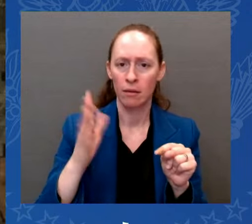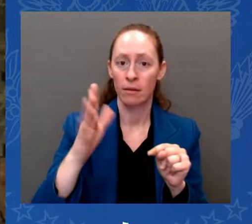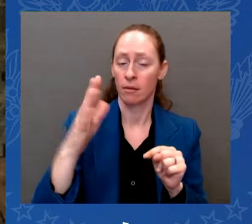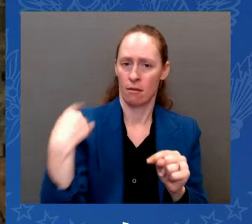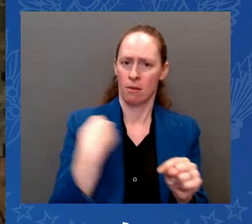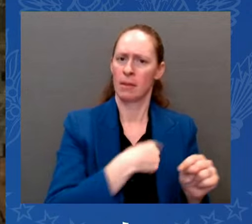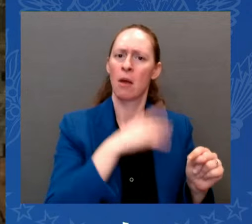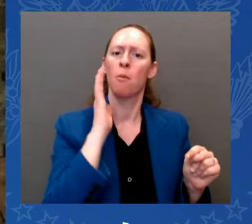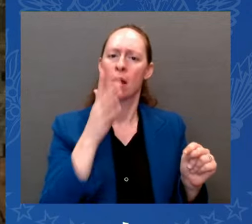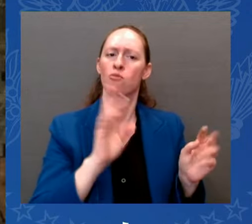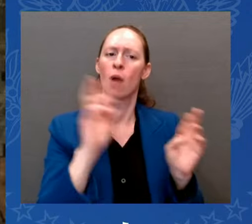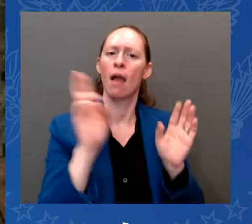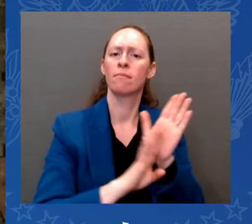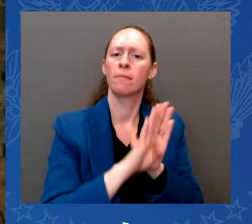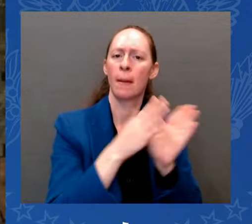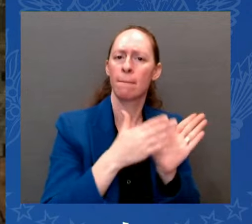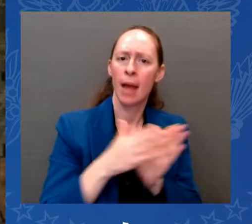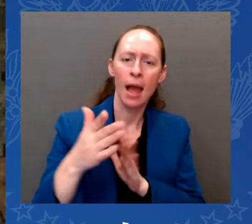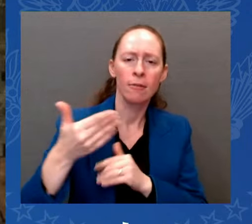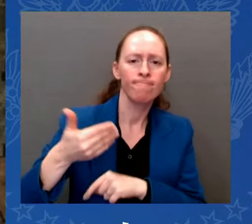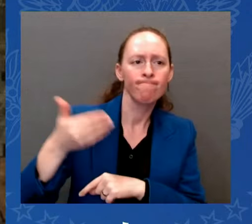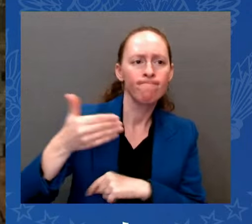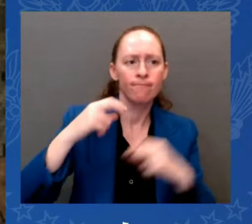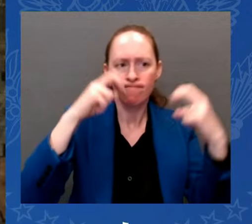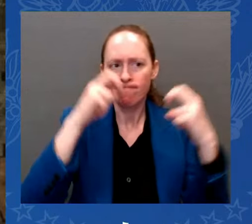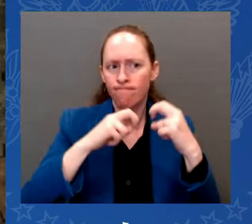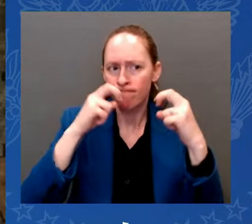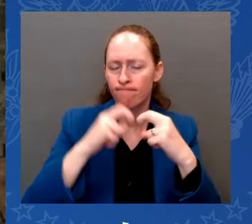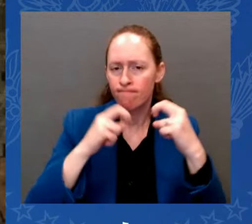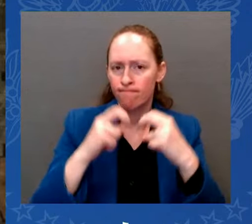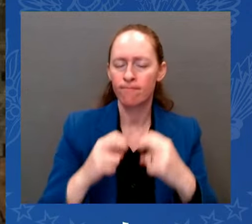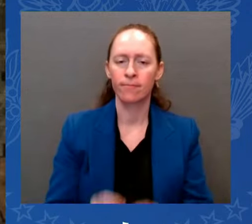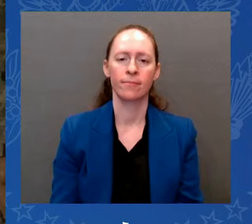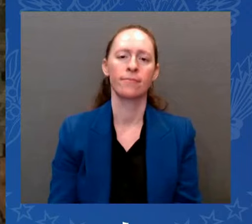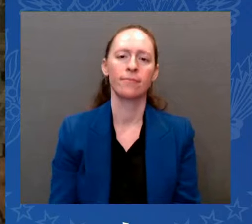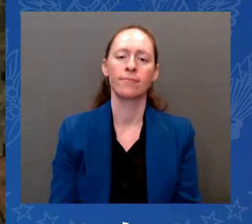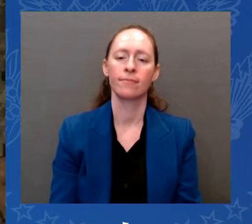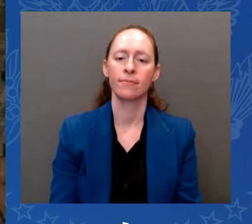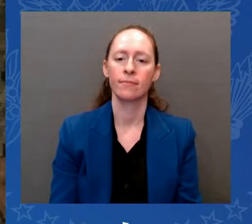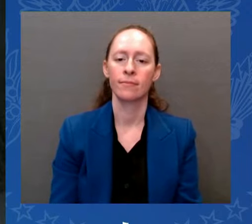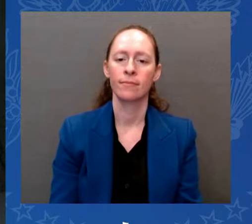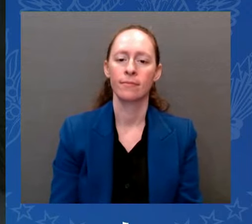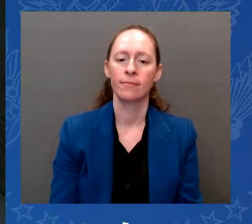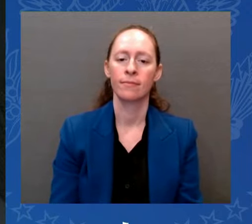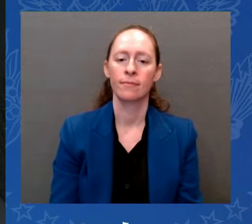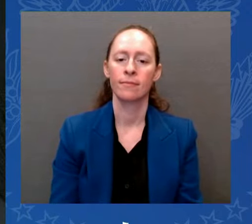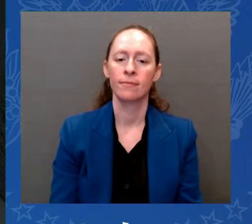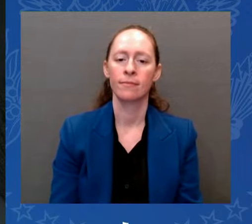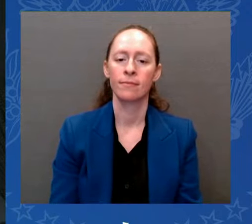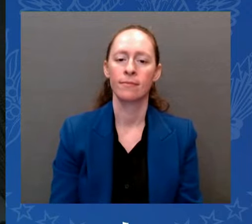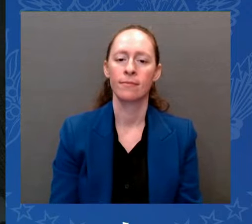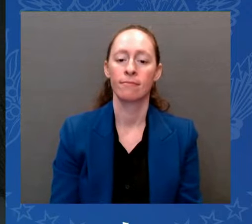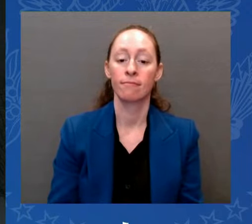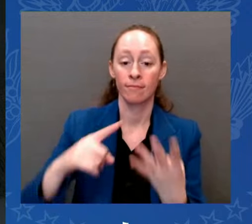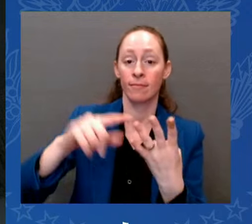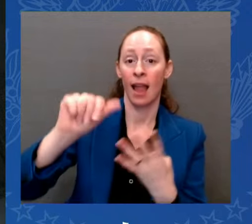The Press: Thank you very much, Mr. President. It's truly close. (Refers to microphone.) The President: The Press: Excuse me, I don't usually talk that loudly.